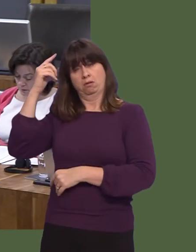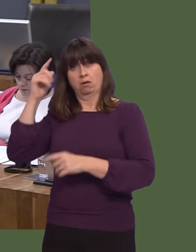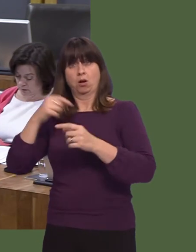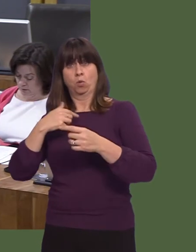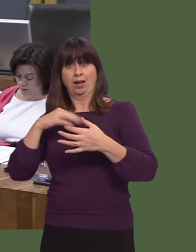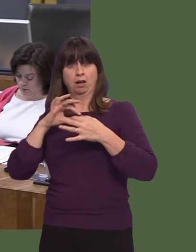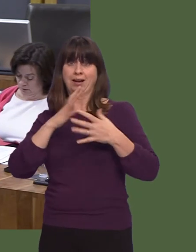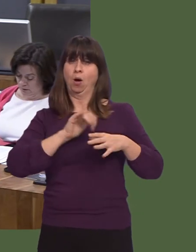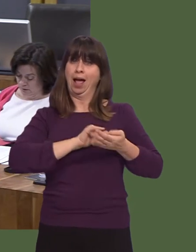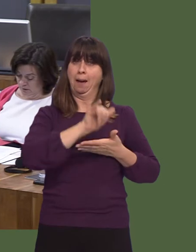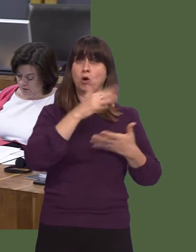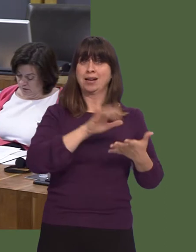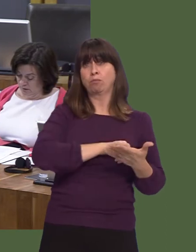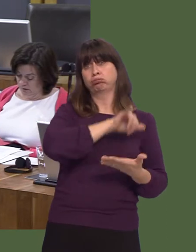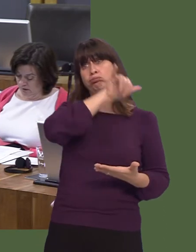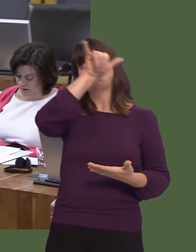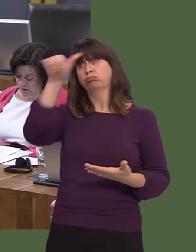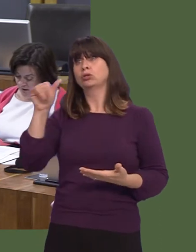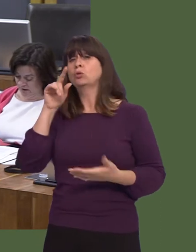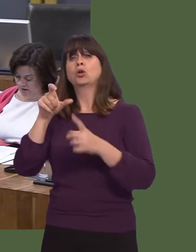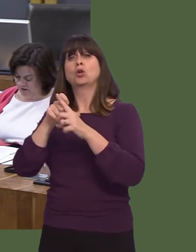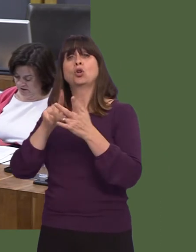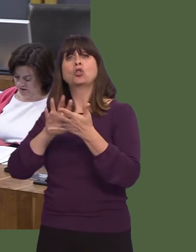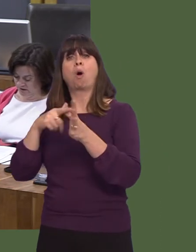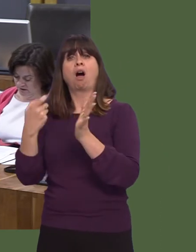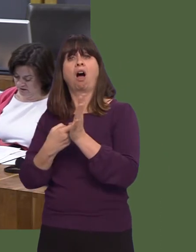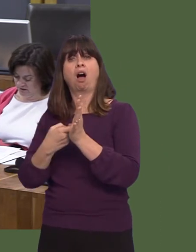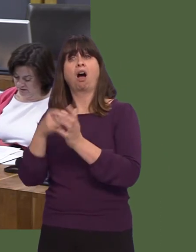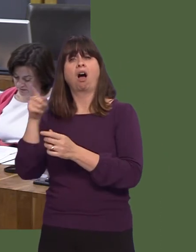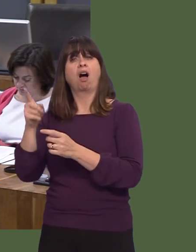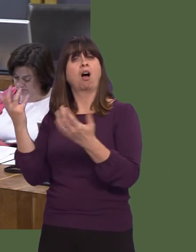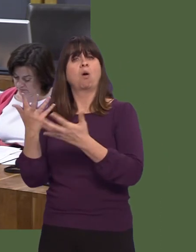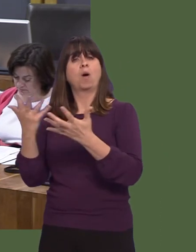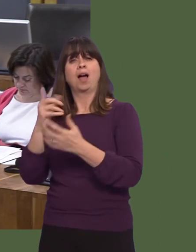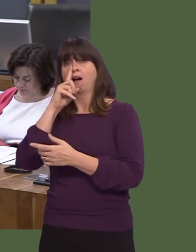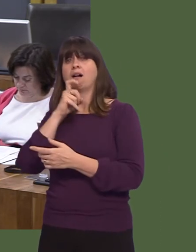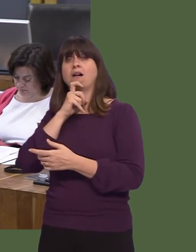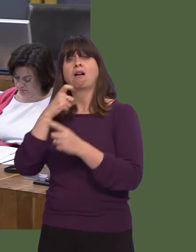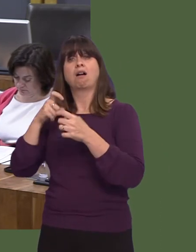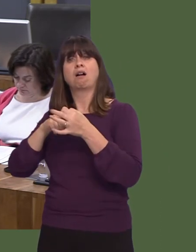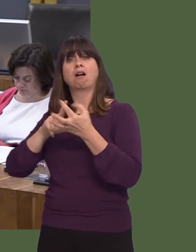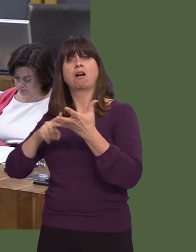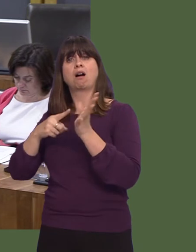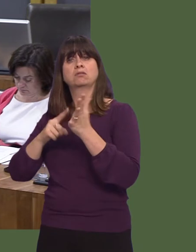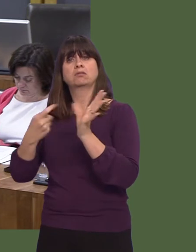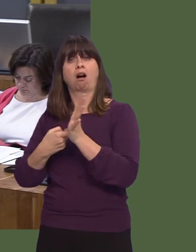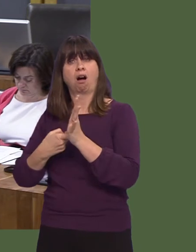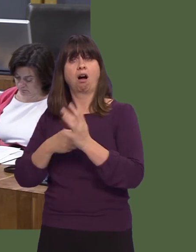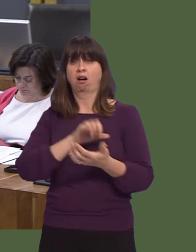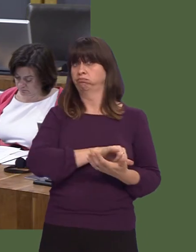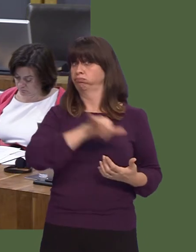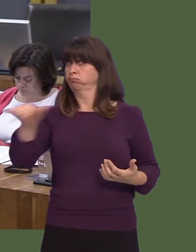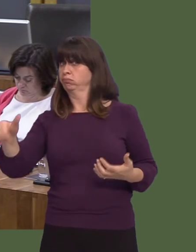a link to Doha from next year; the fact that we have been working to gain trade, for example,